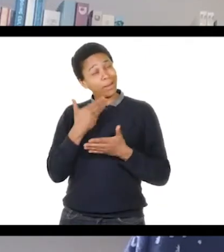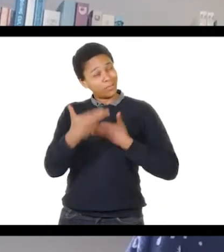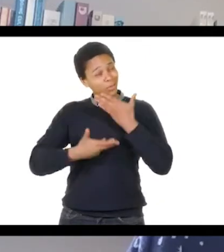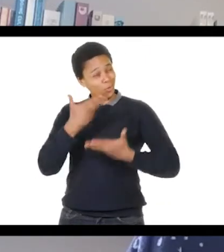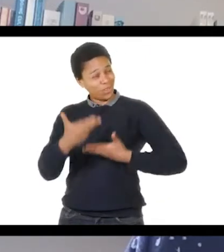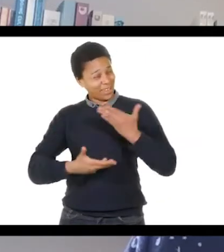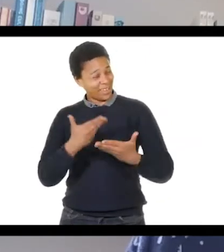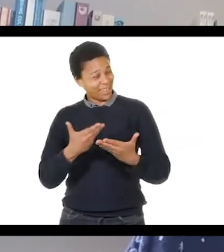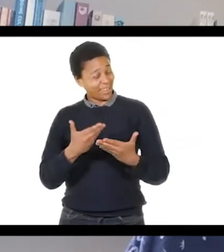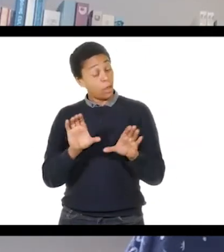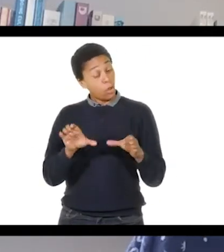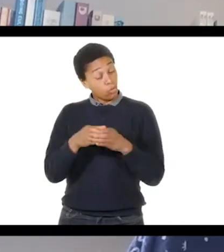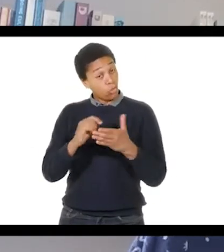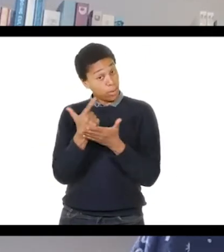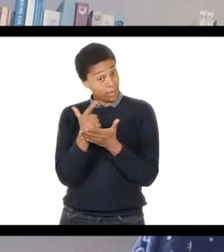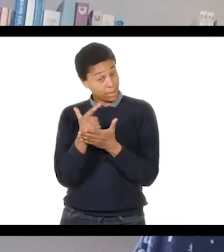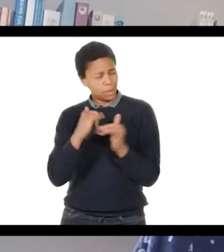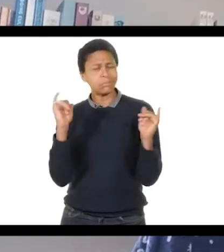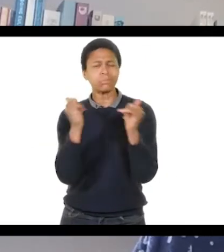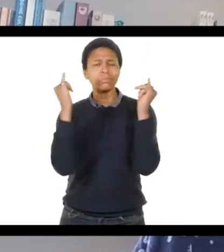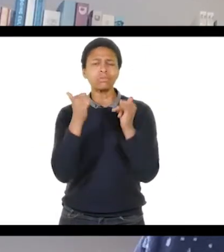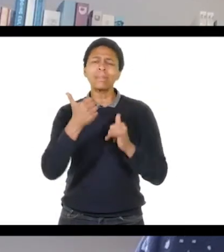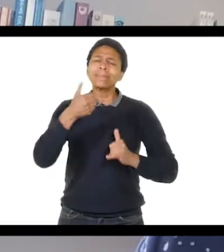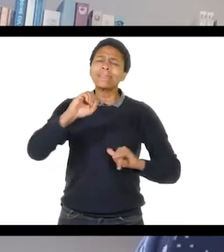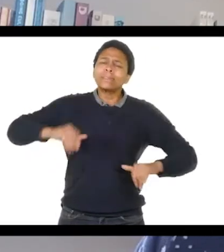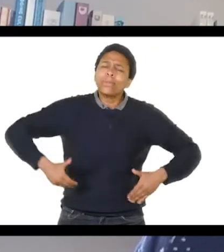about a group of lesbians celebrating a 60th birthday.